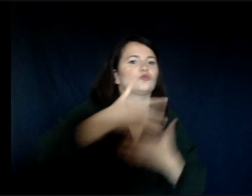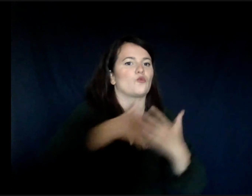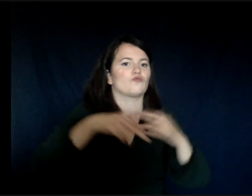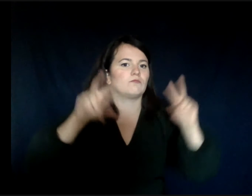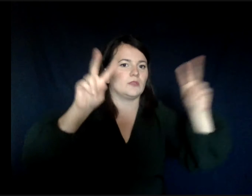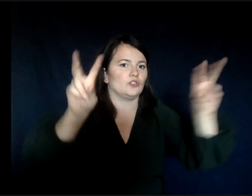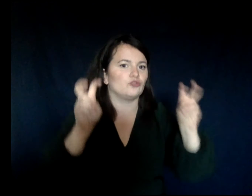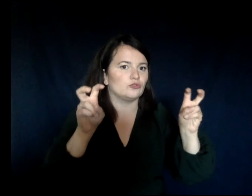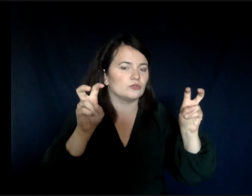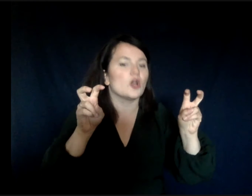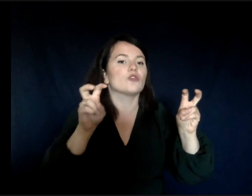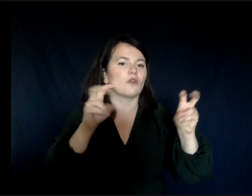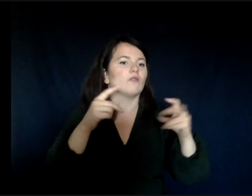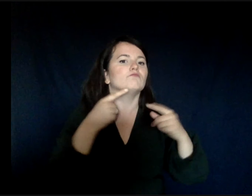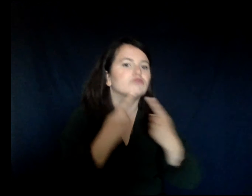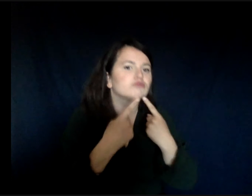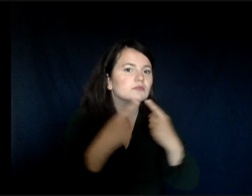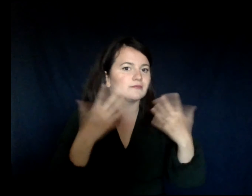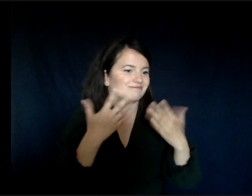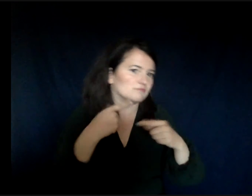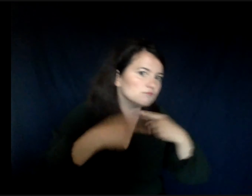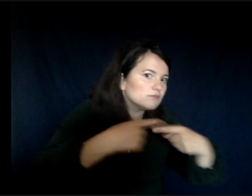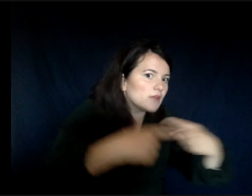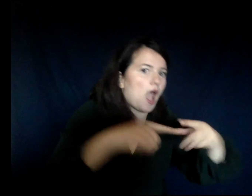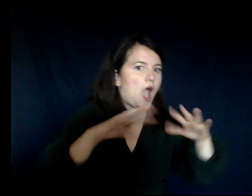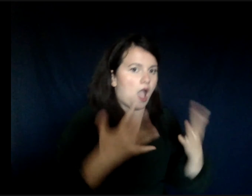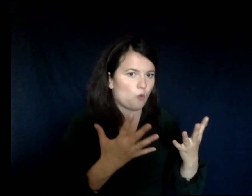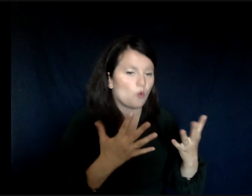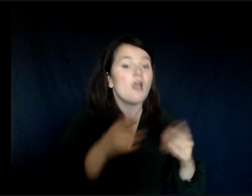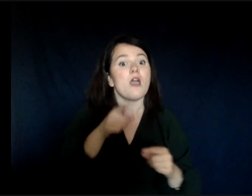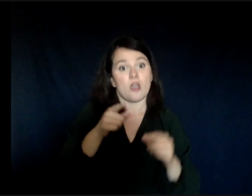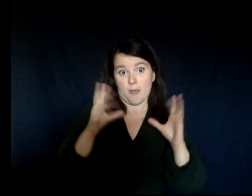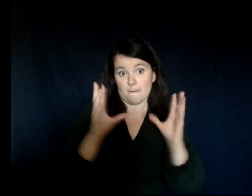Very useful and impressive. But we also use of course